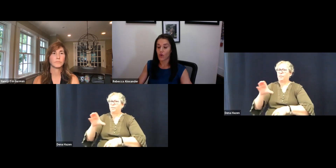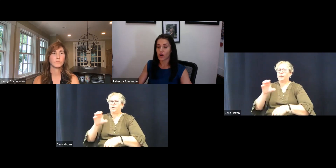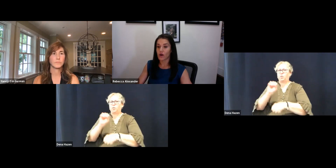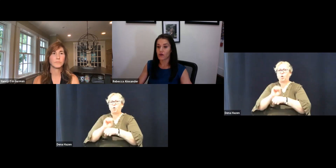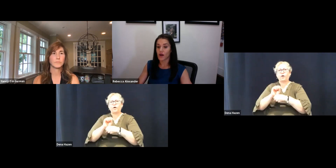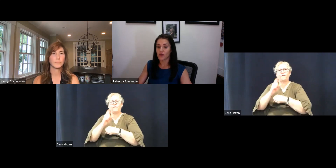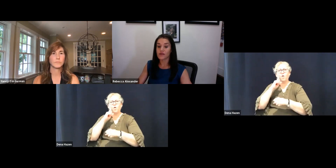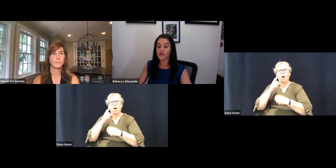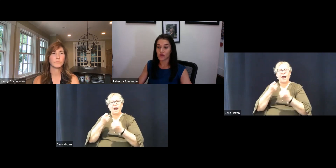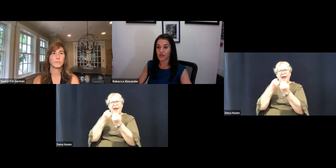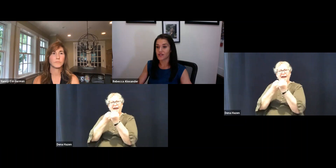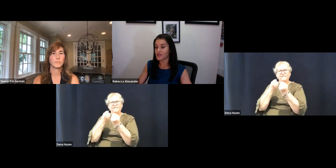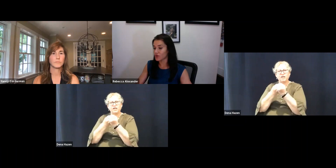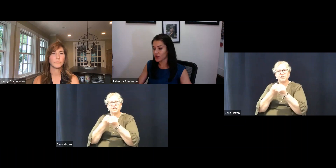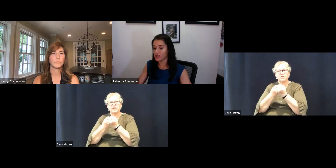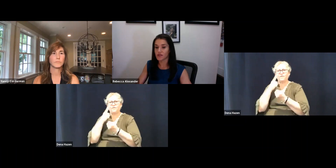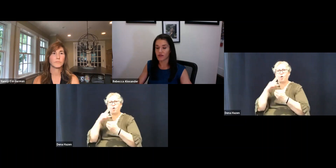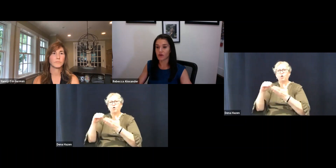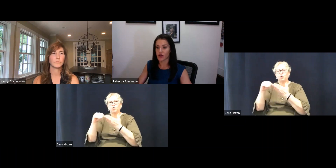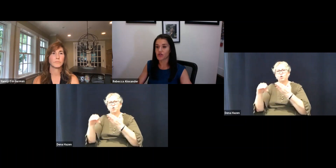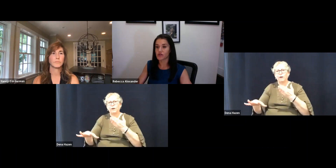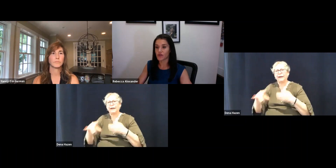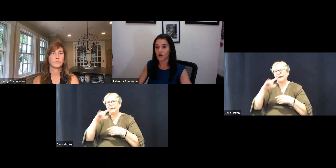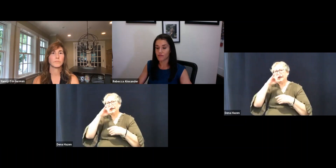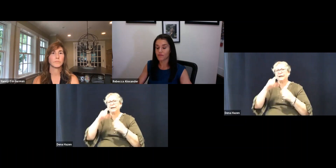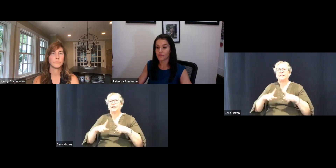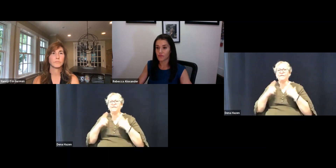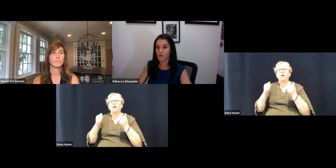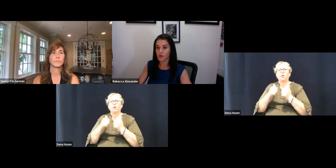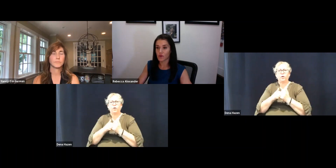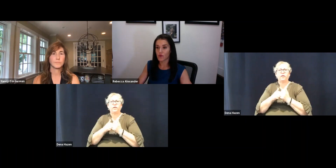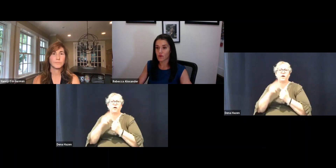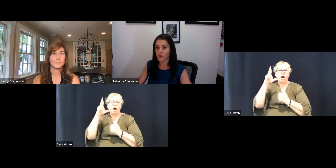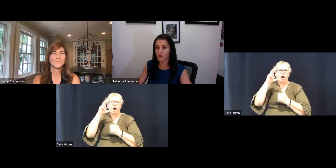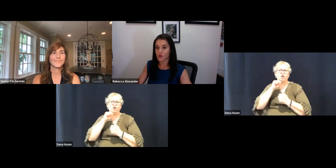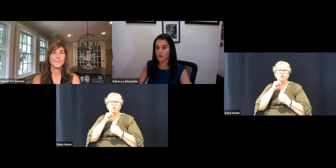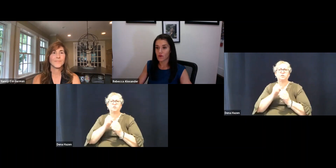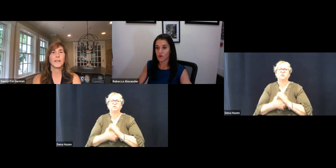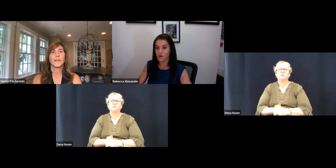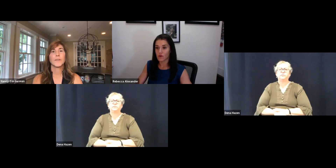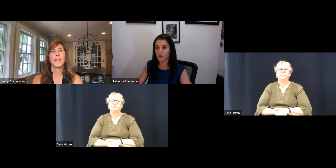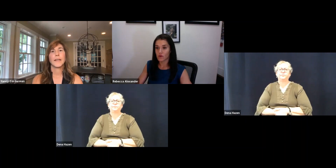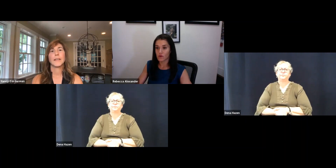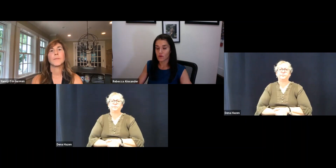for students, for kids living with Usher syndrome.